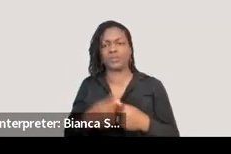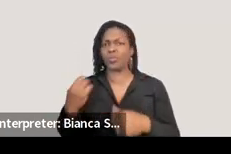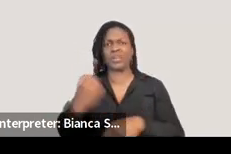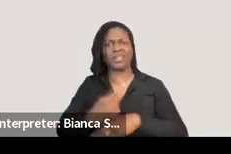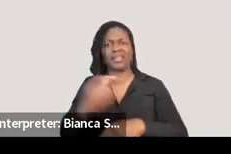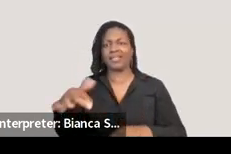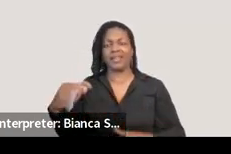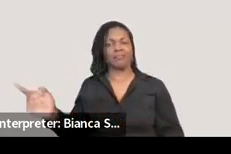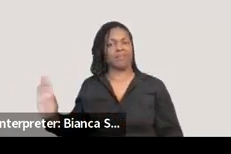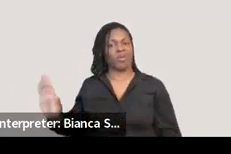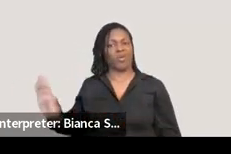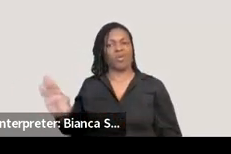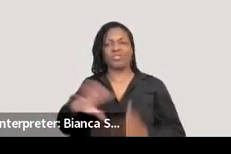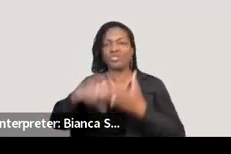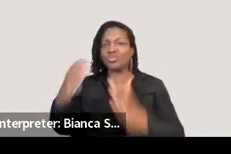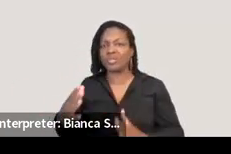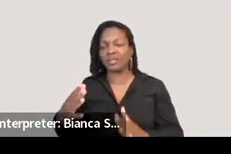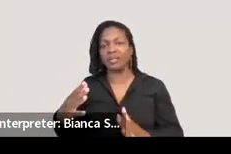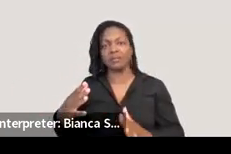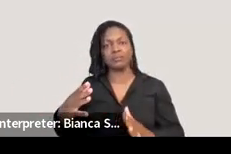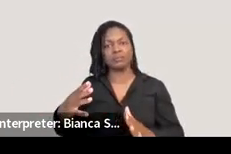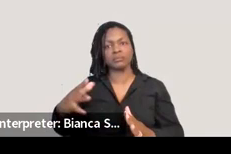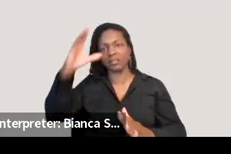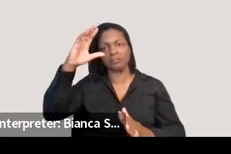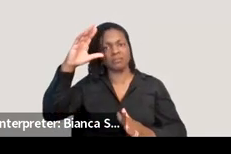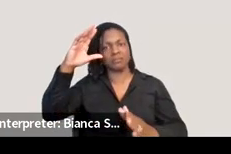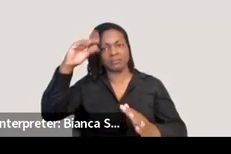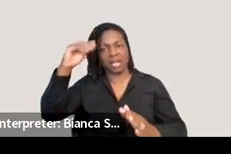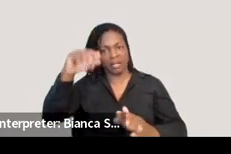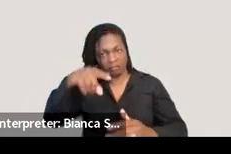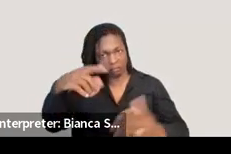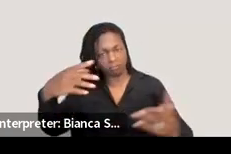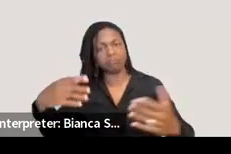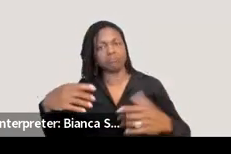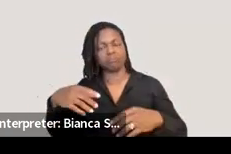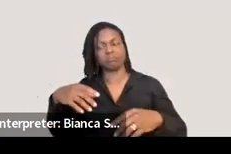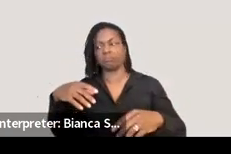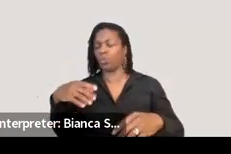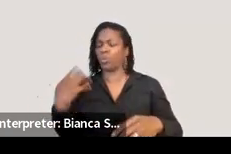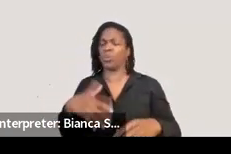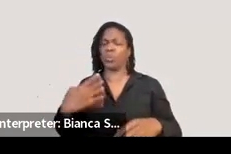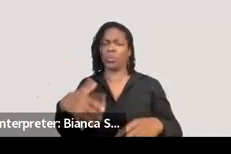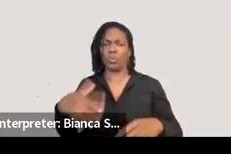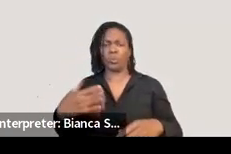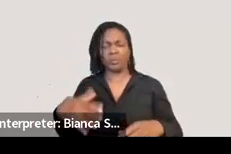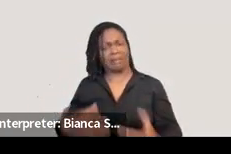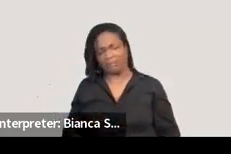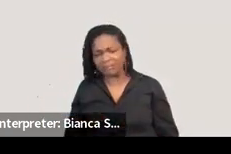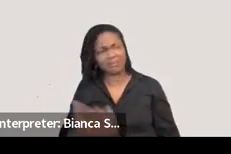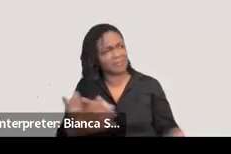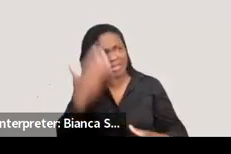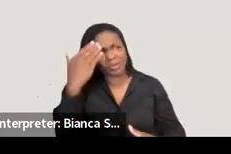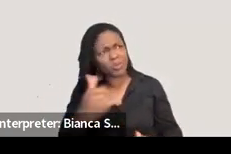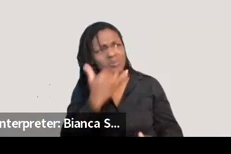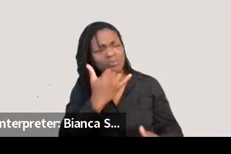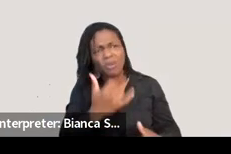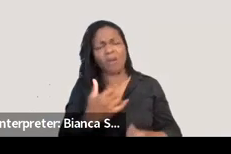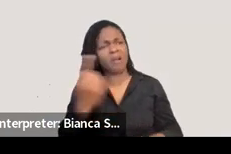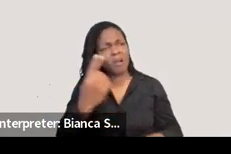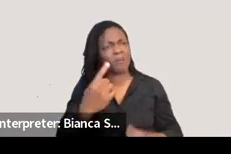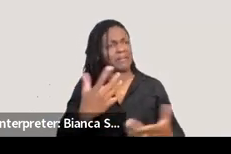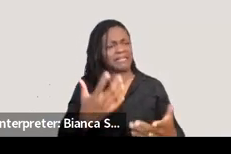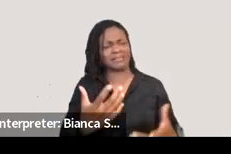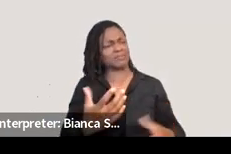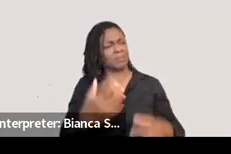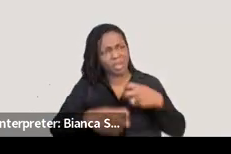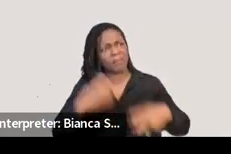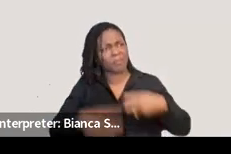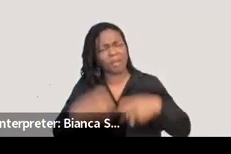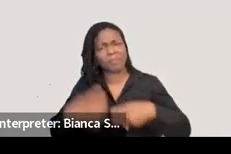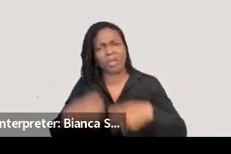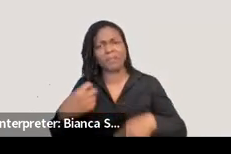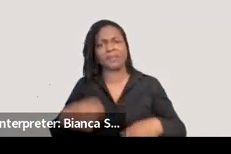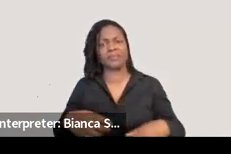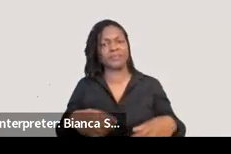Will make it real short. And I could you not the very next day she sent me. A message and she said.